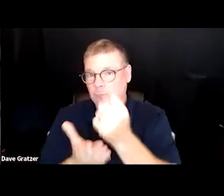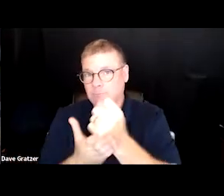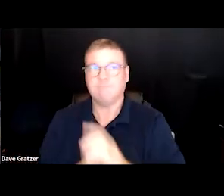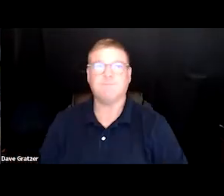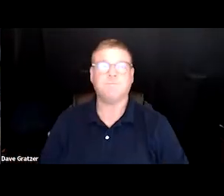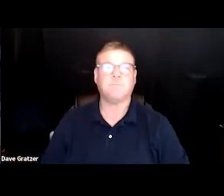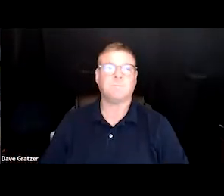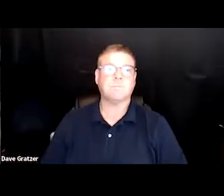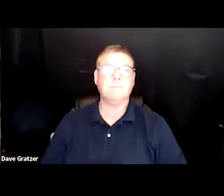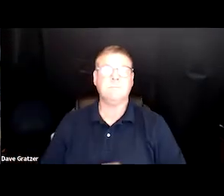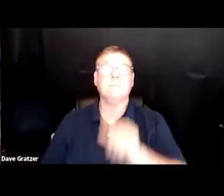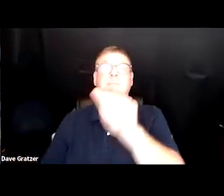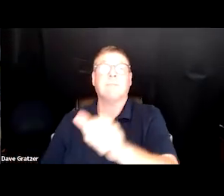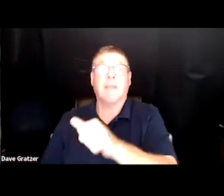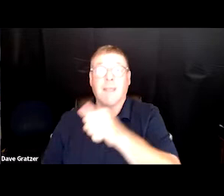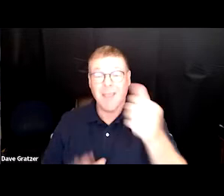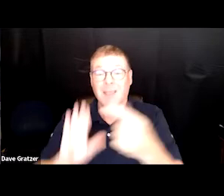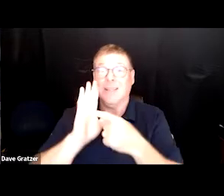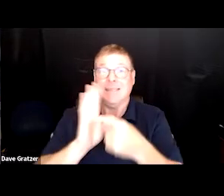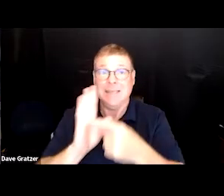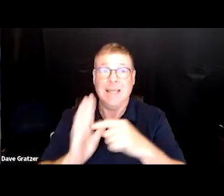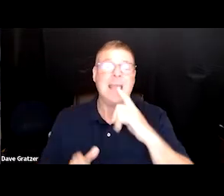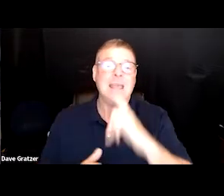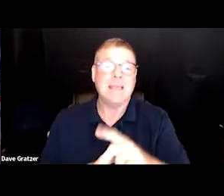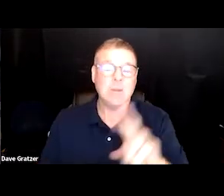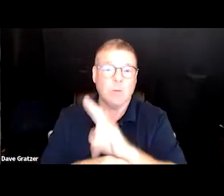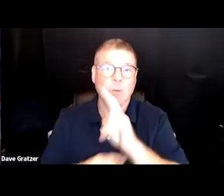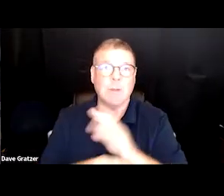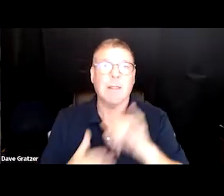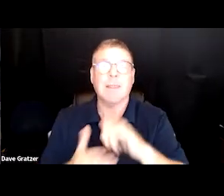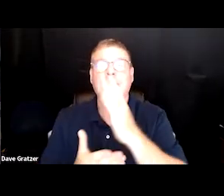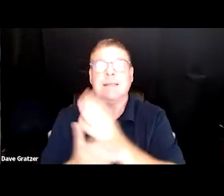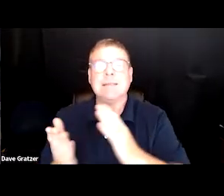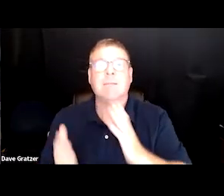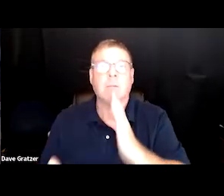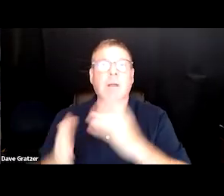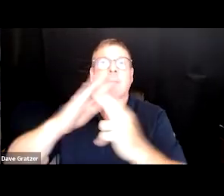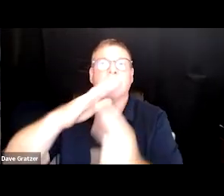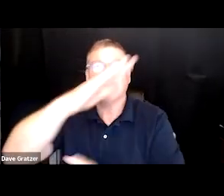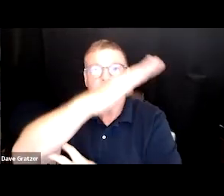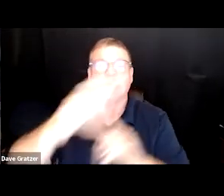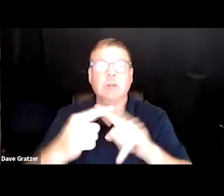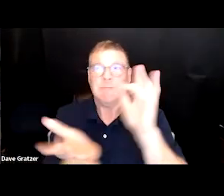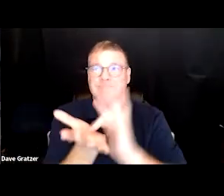Another example of a strategy that was used is that some jails provided bridge buprenorphine prescriptions at jail release